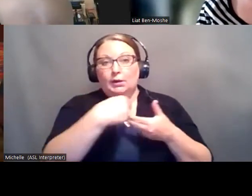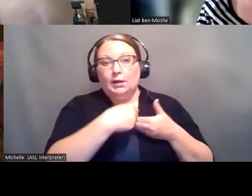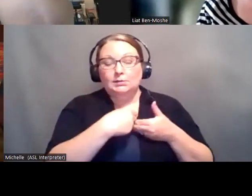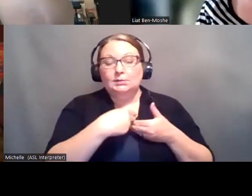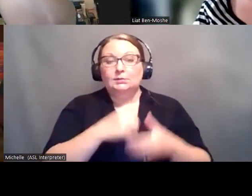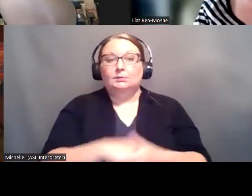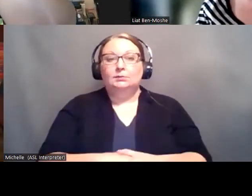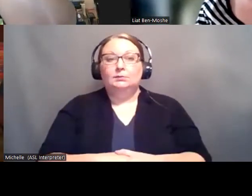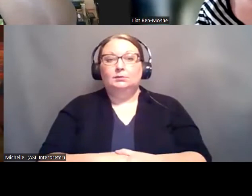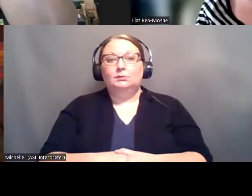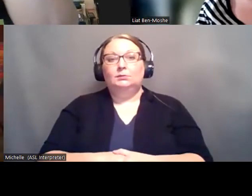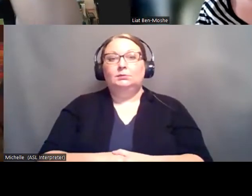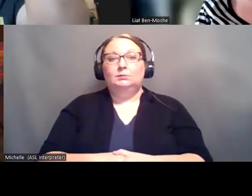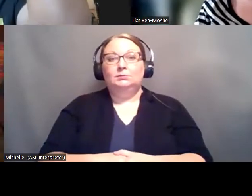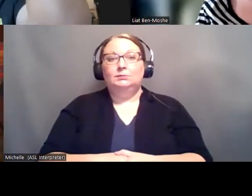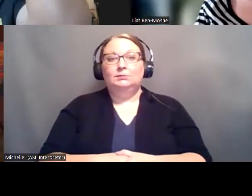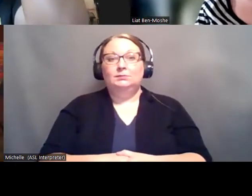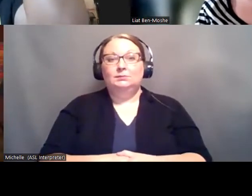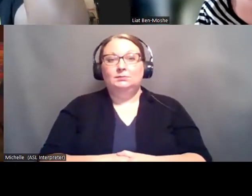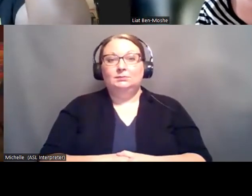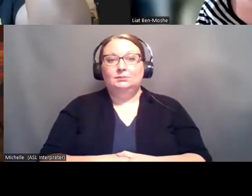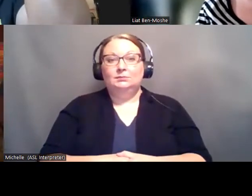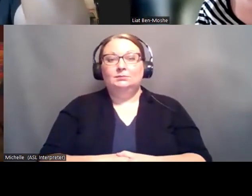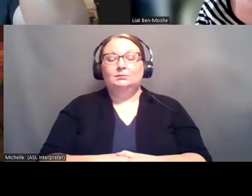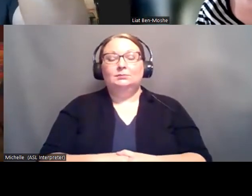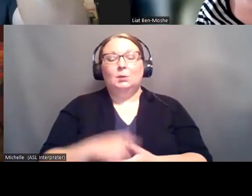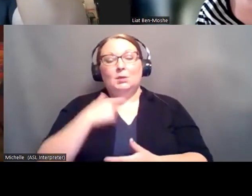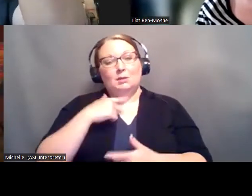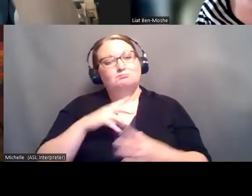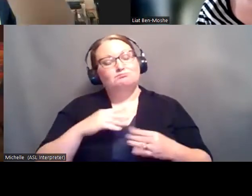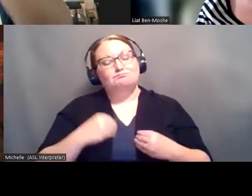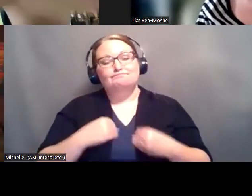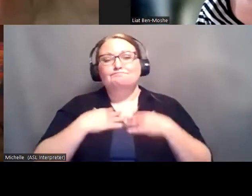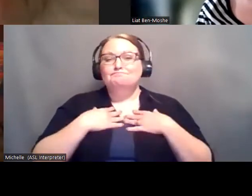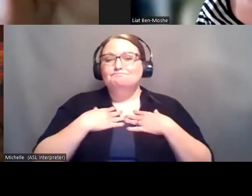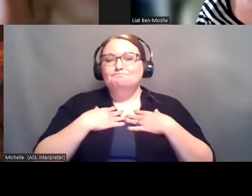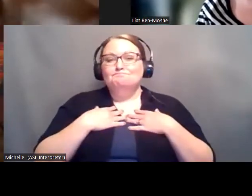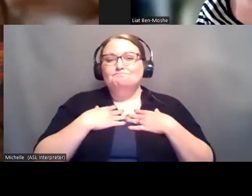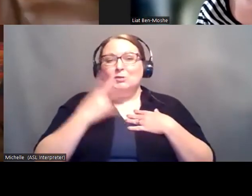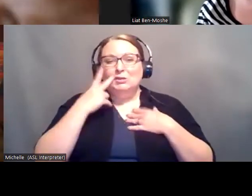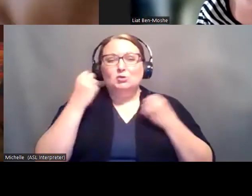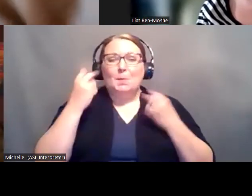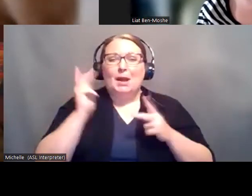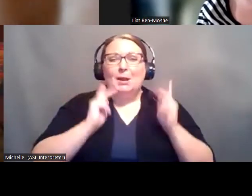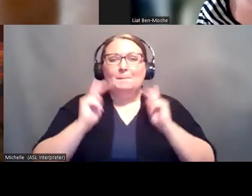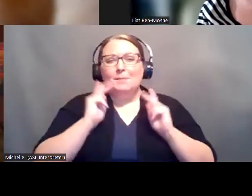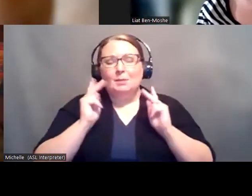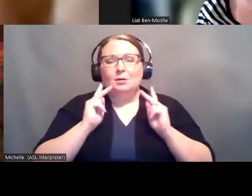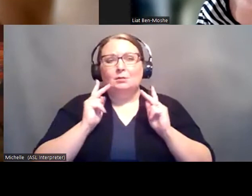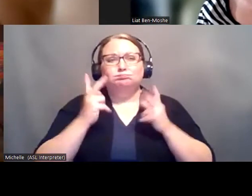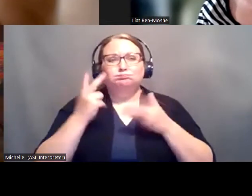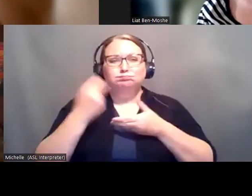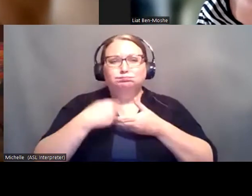It's really, really gratifying to see so many people on the symposium.